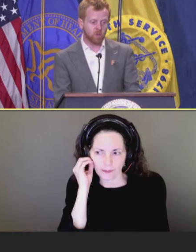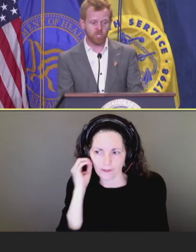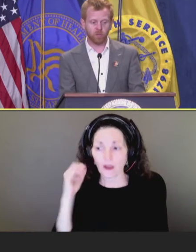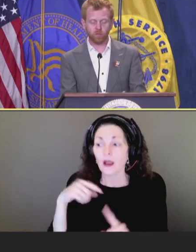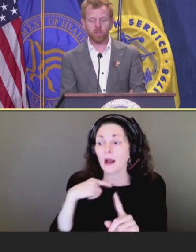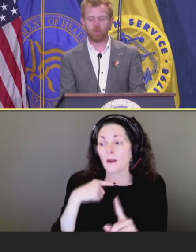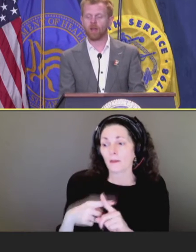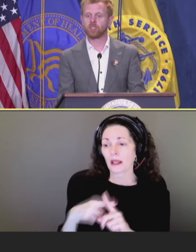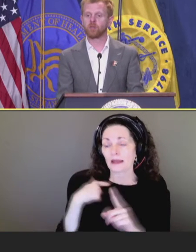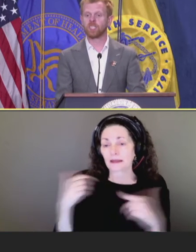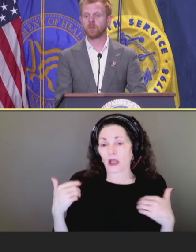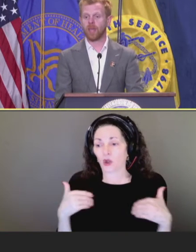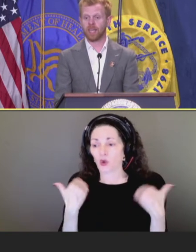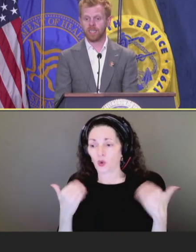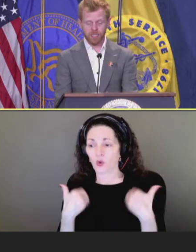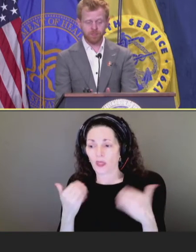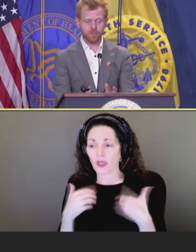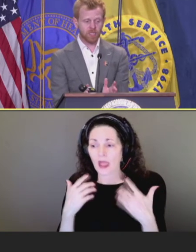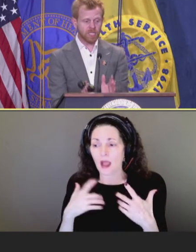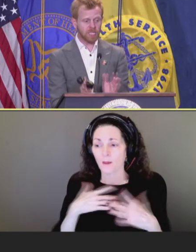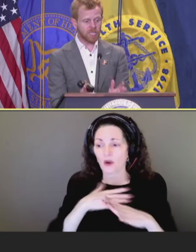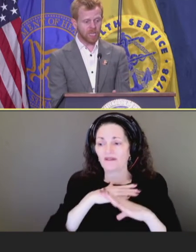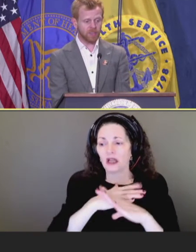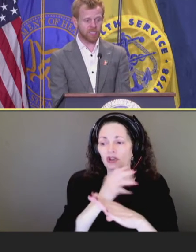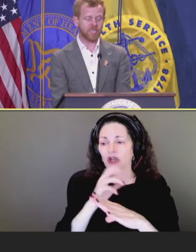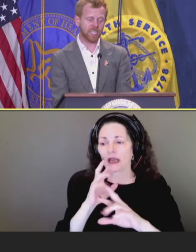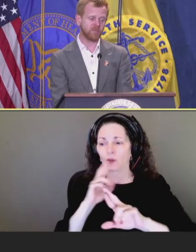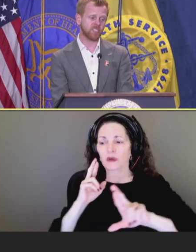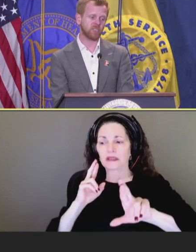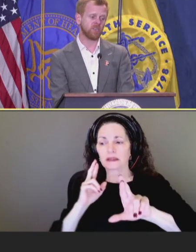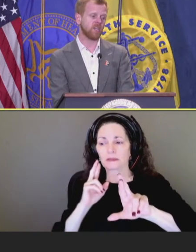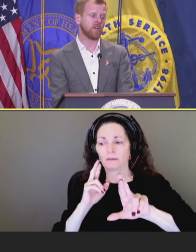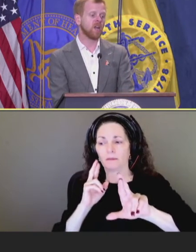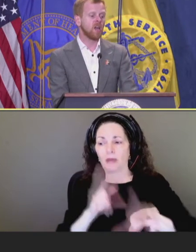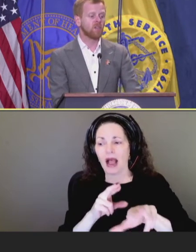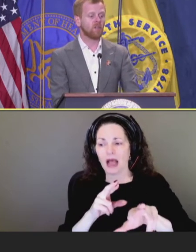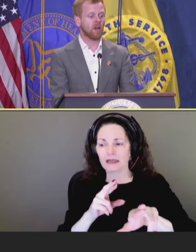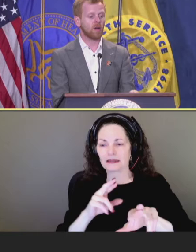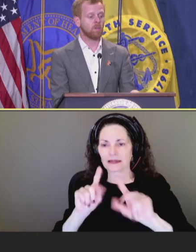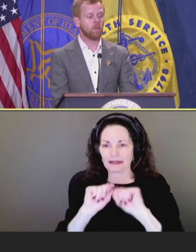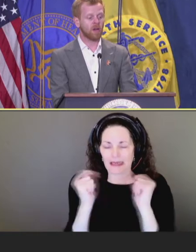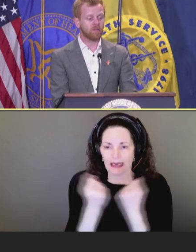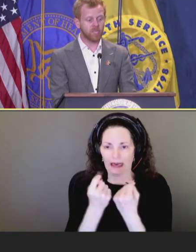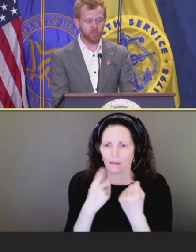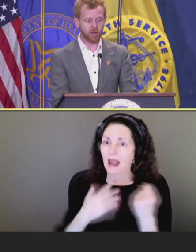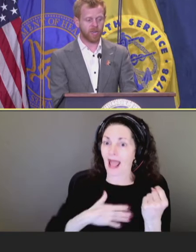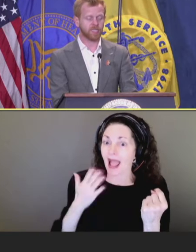which I'm really proud to expand in this next fiscal year. But this grant